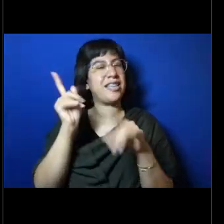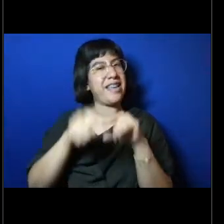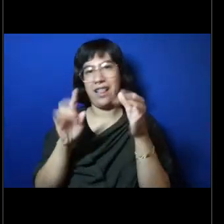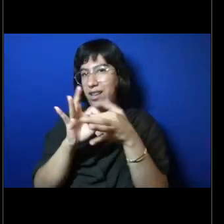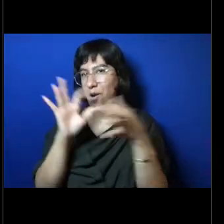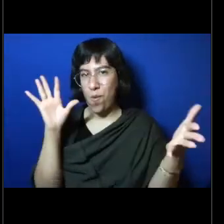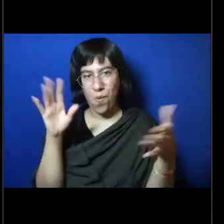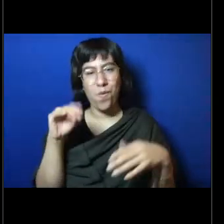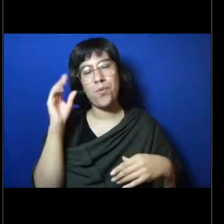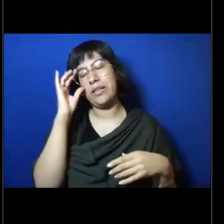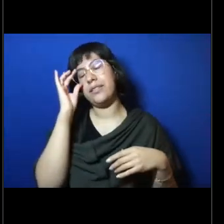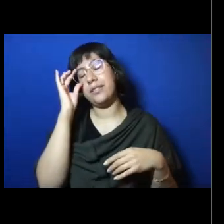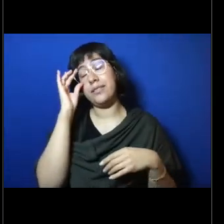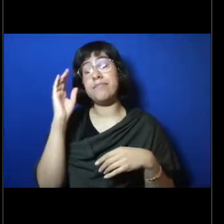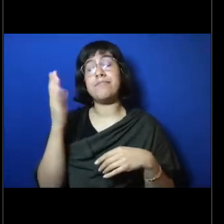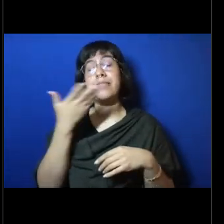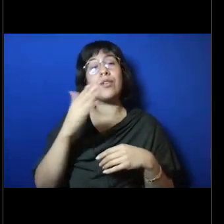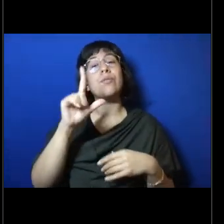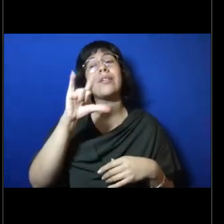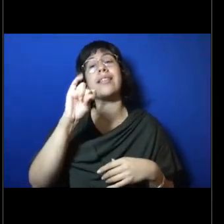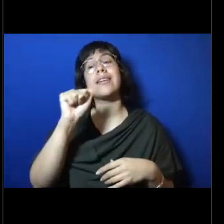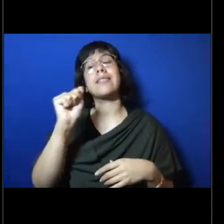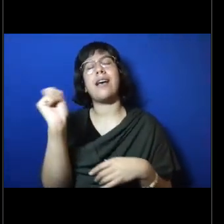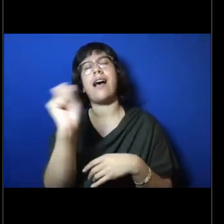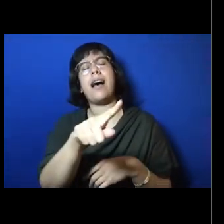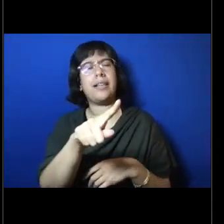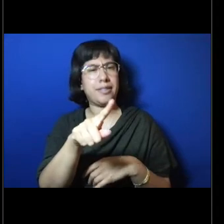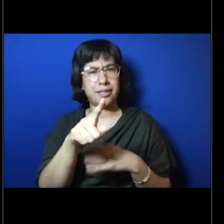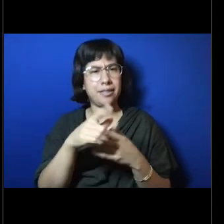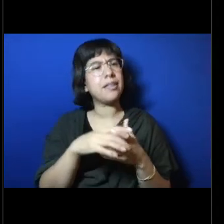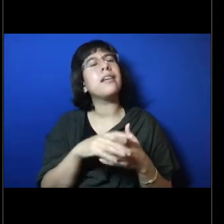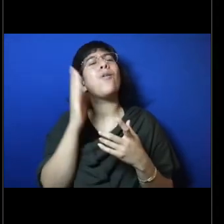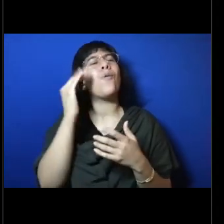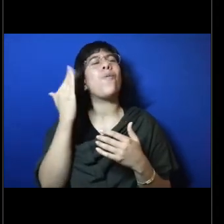And then Lisa was wondering what peaked your interest in studying abalone?